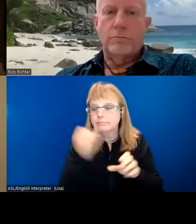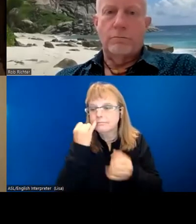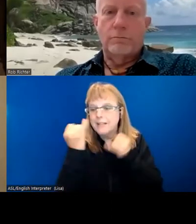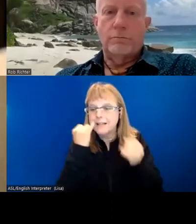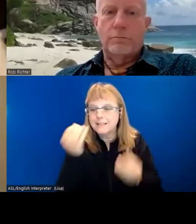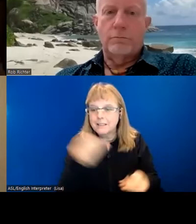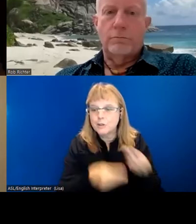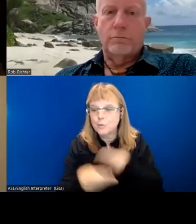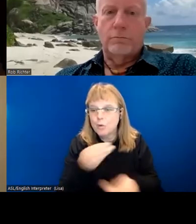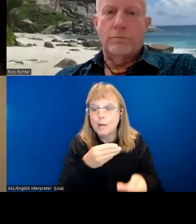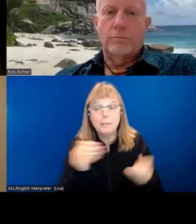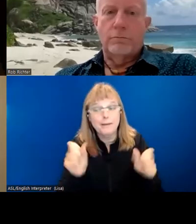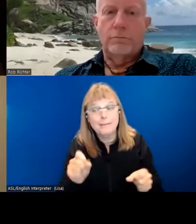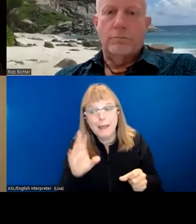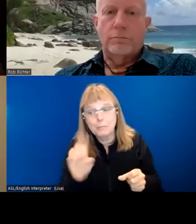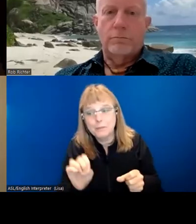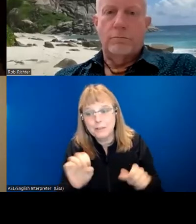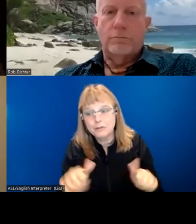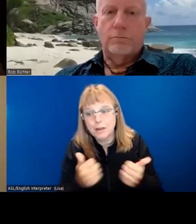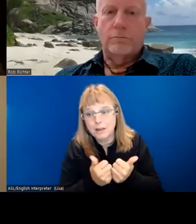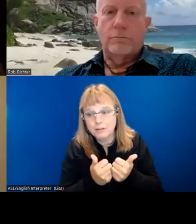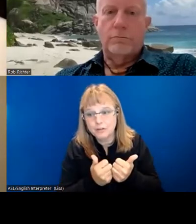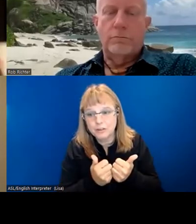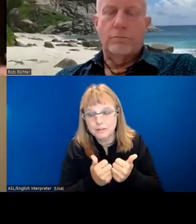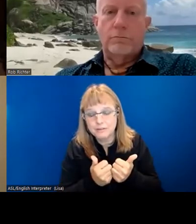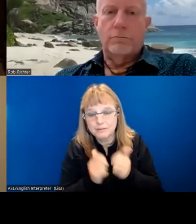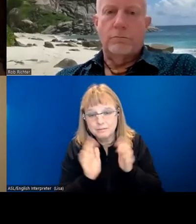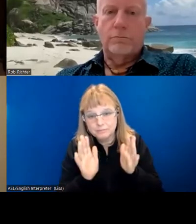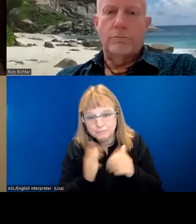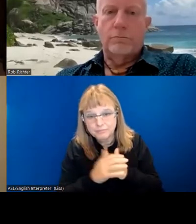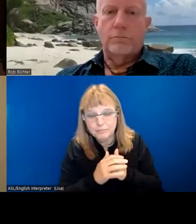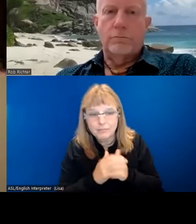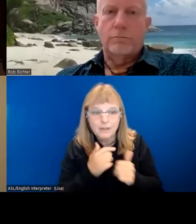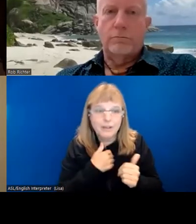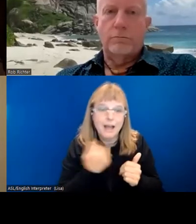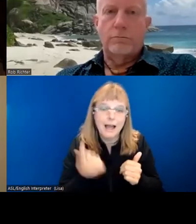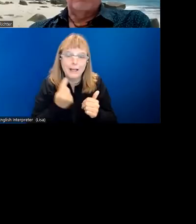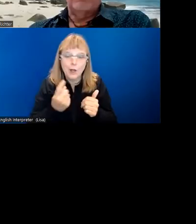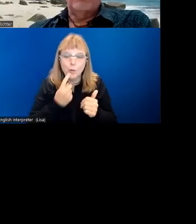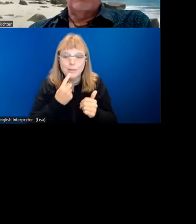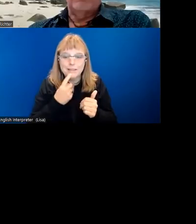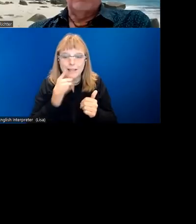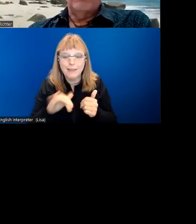And it is... I always say it's the start of a relationship,